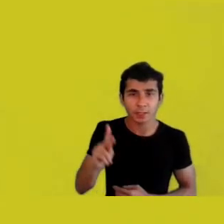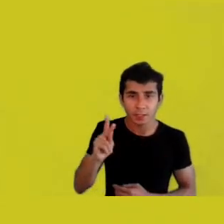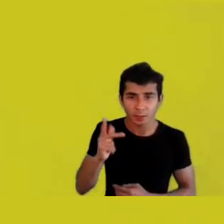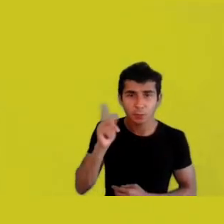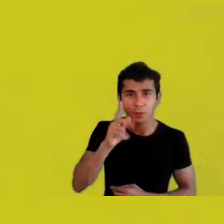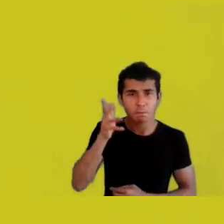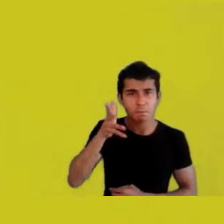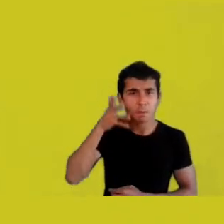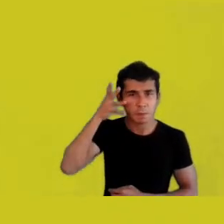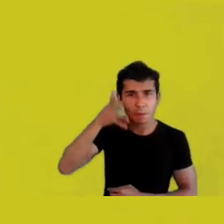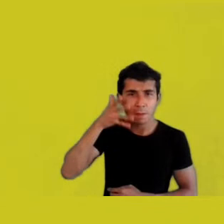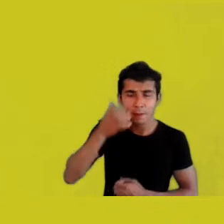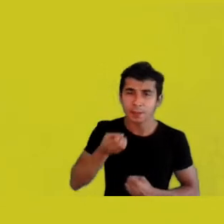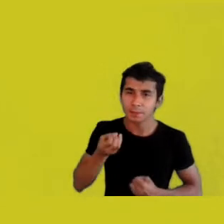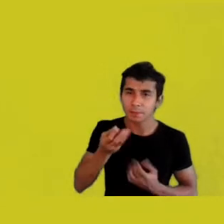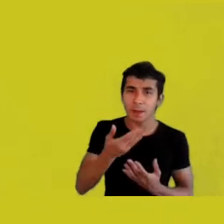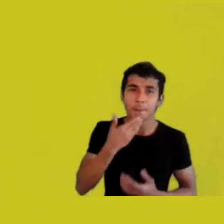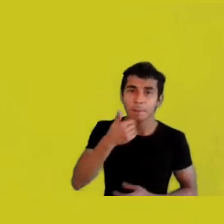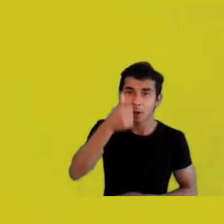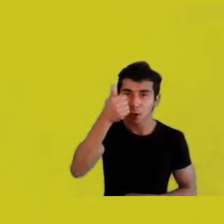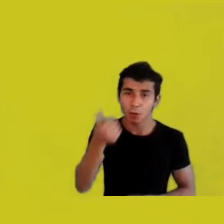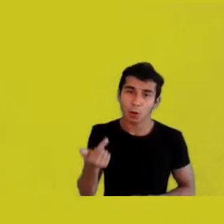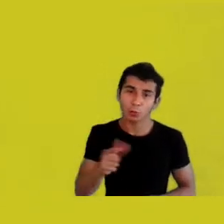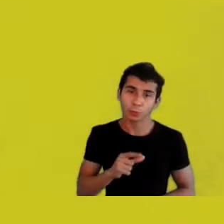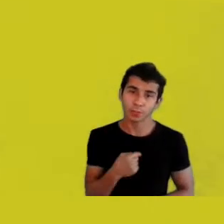than I’m capable of with my words,